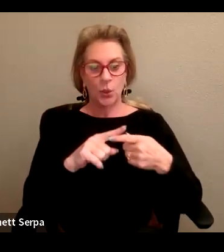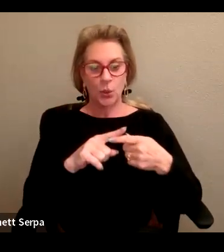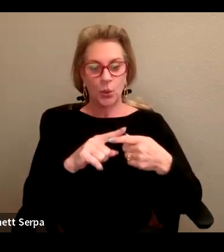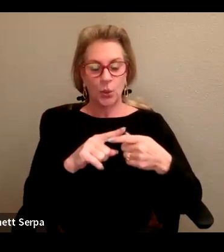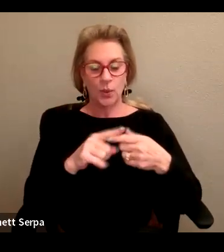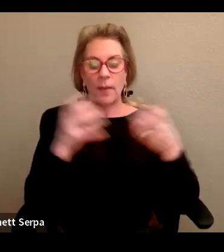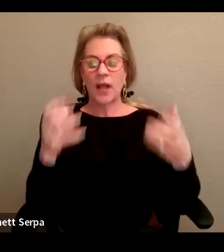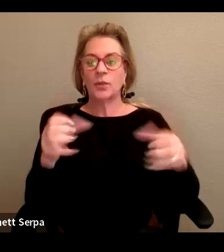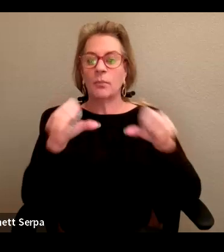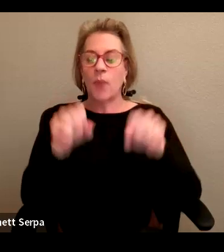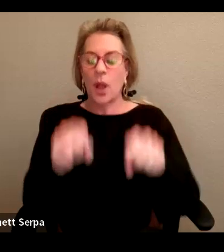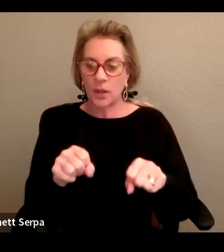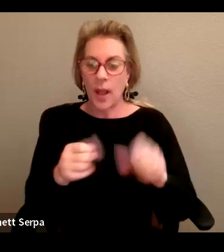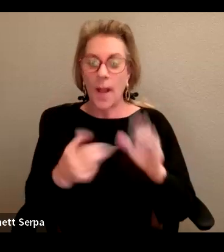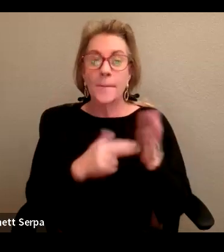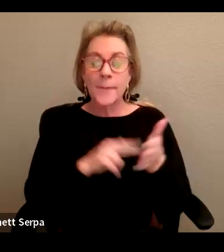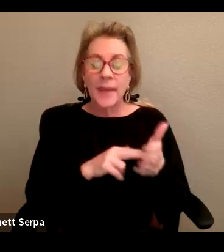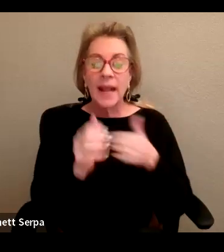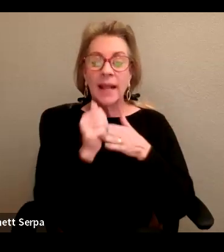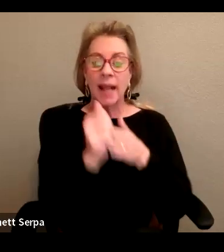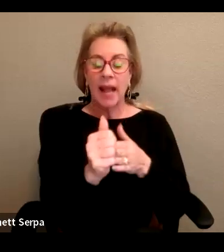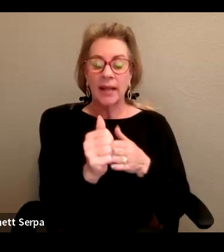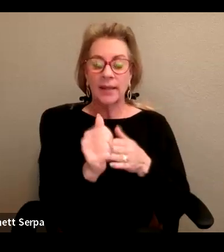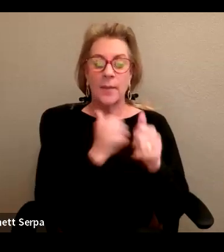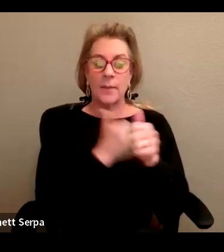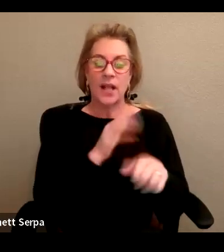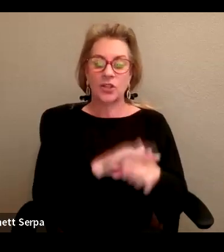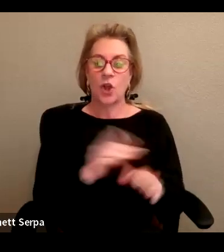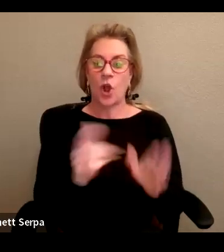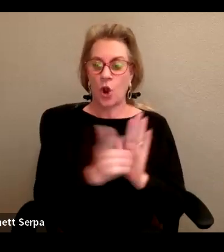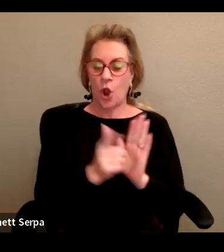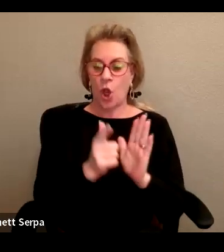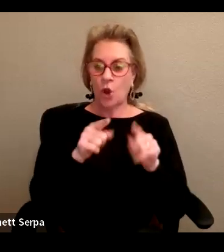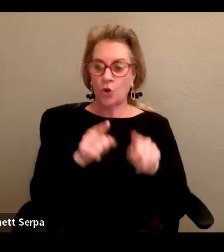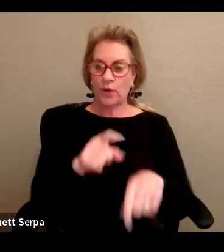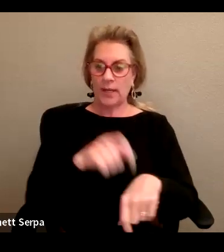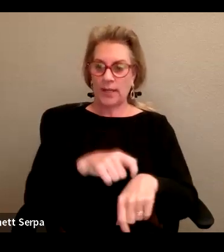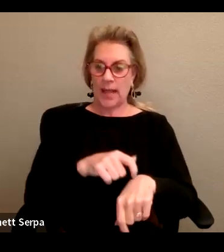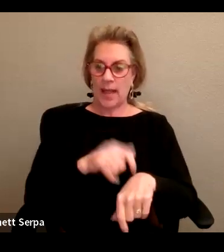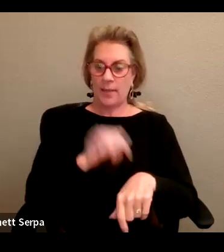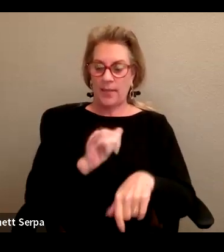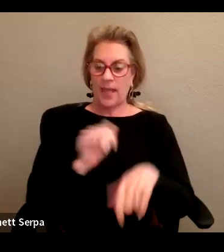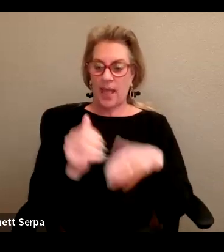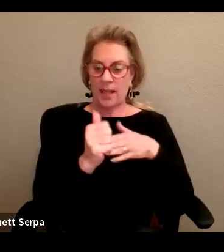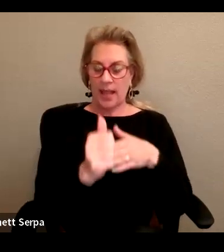means that the guidances are based on the law at the time in which the guidances were issued